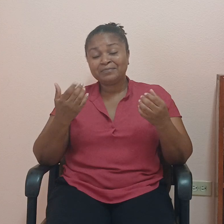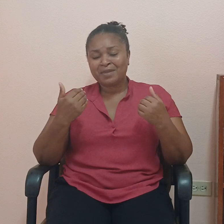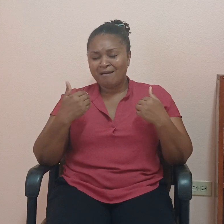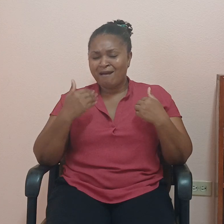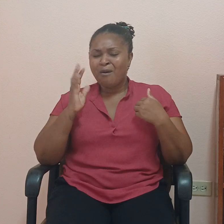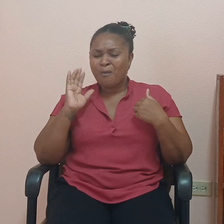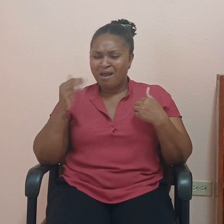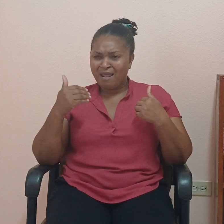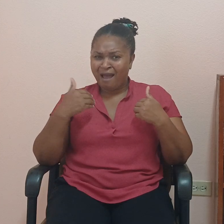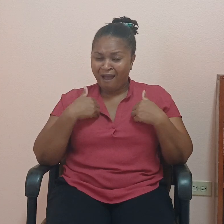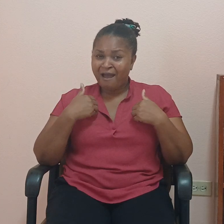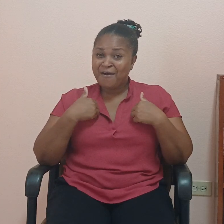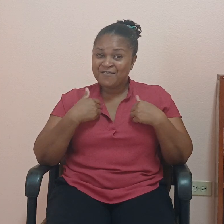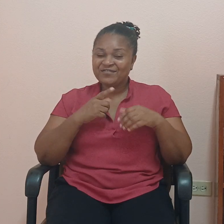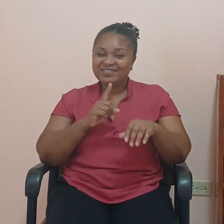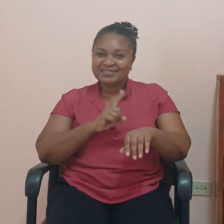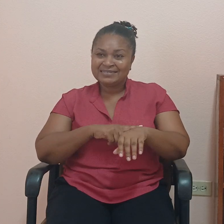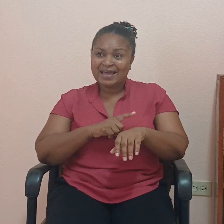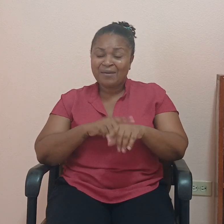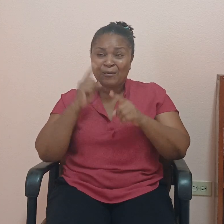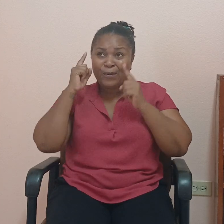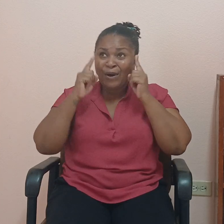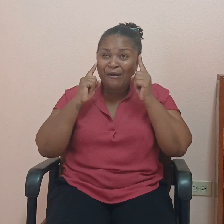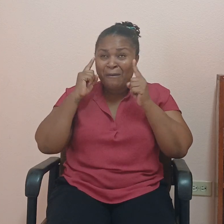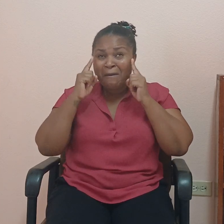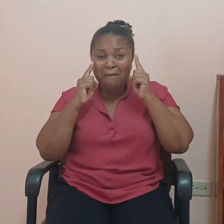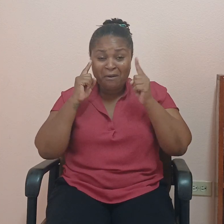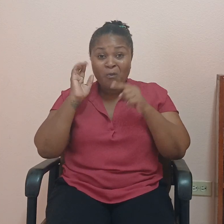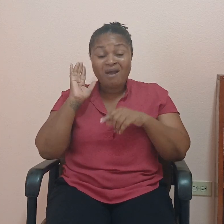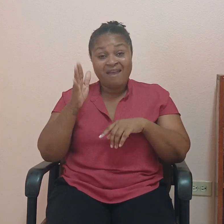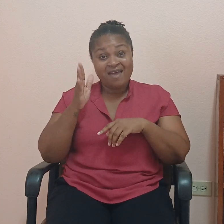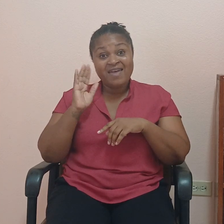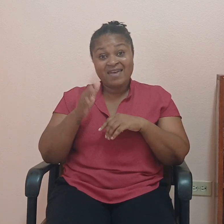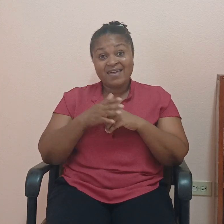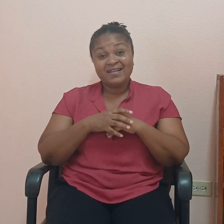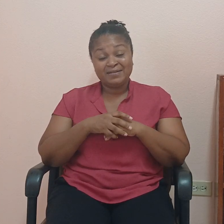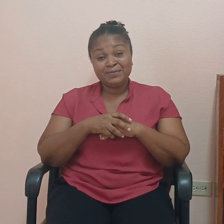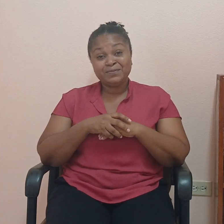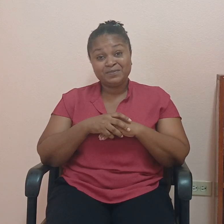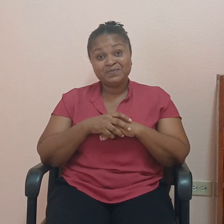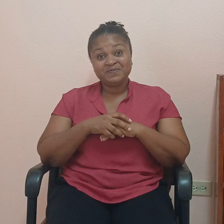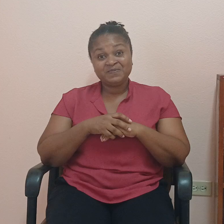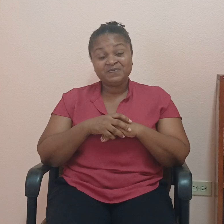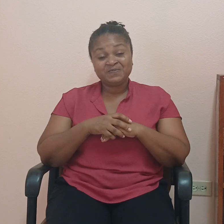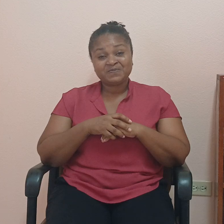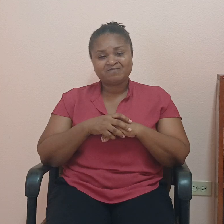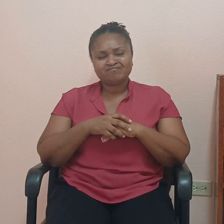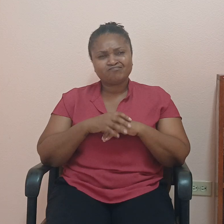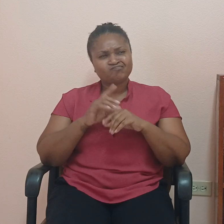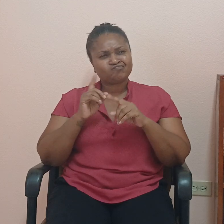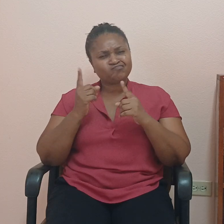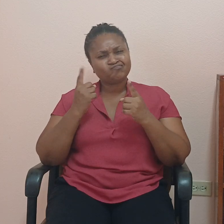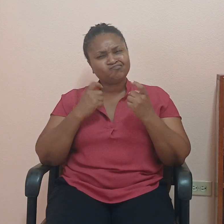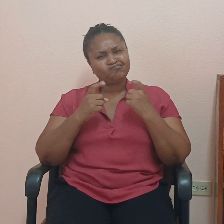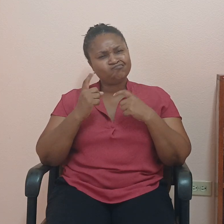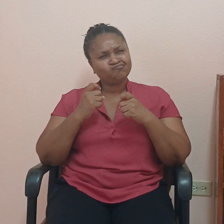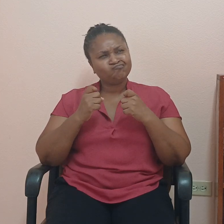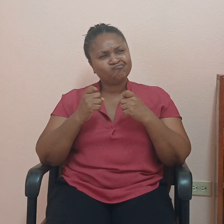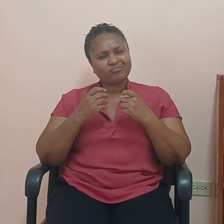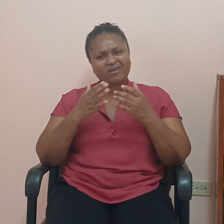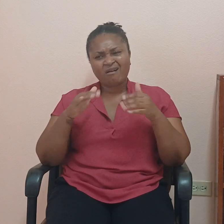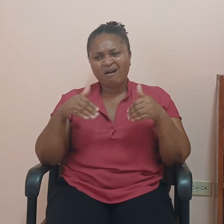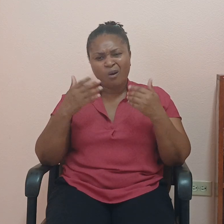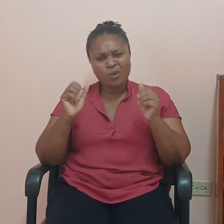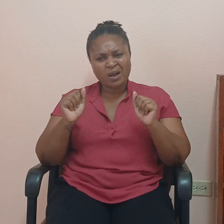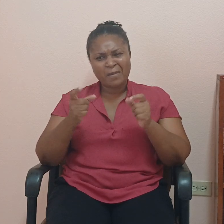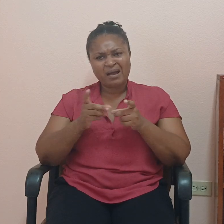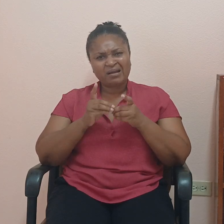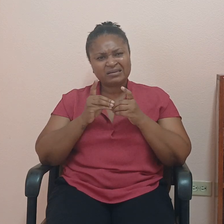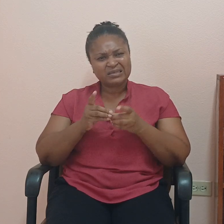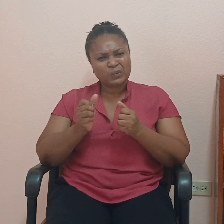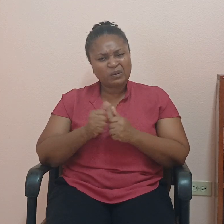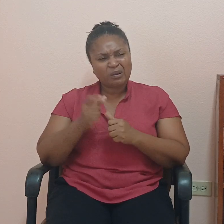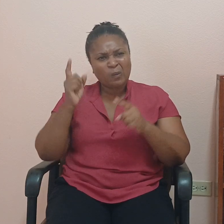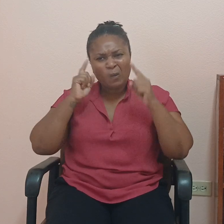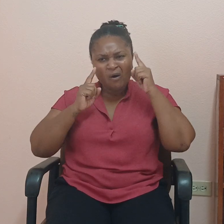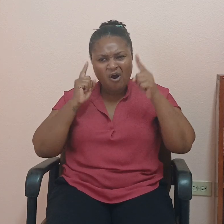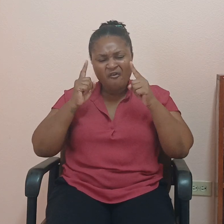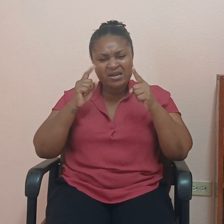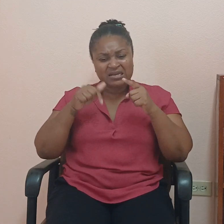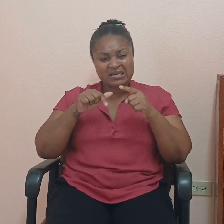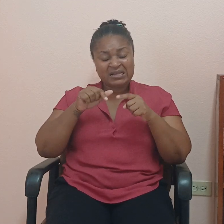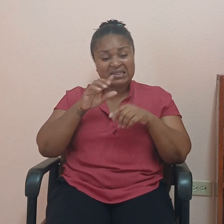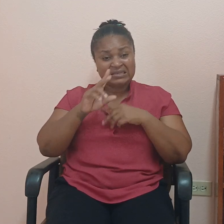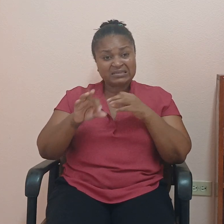BE MOMENTS WHEN WORRY CREEPS IN. THE QUESTION IS, HOW DO WE HANDLE THE WORRIES OF THIS LIFE?